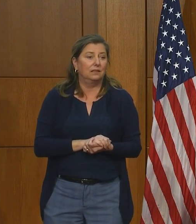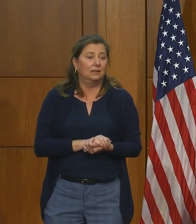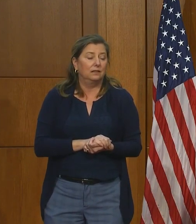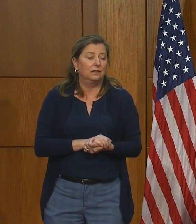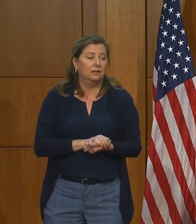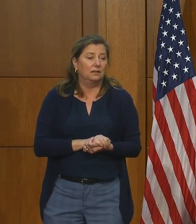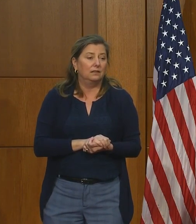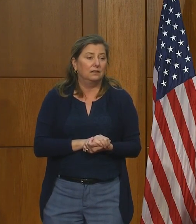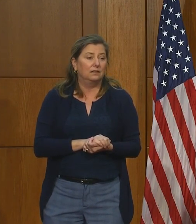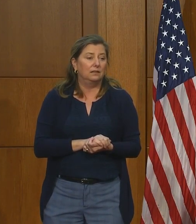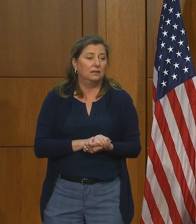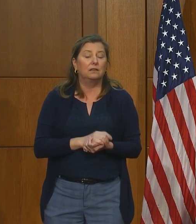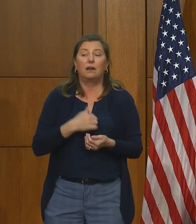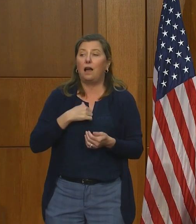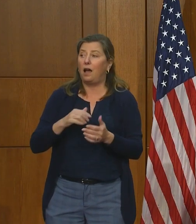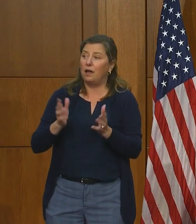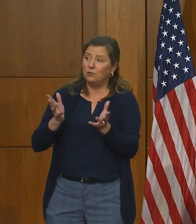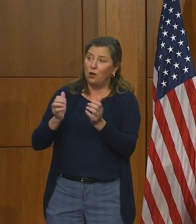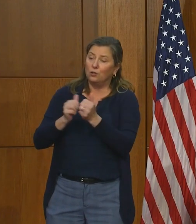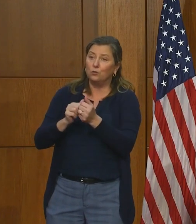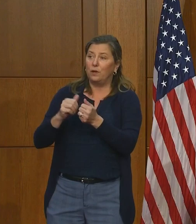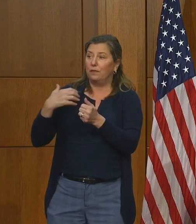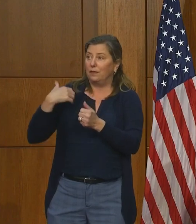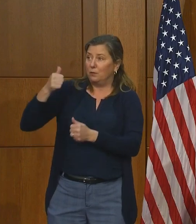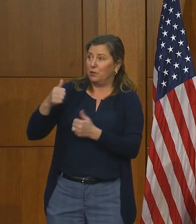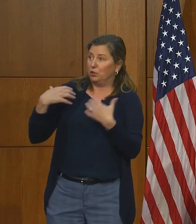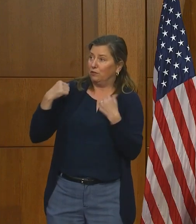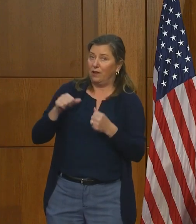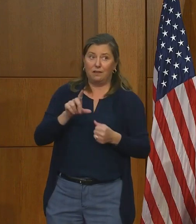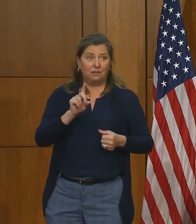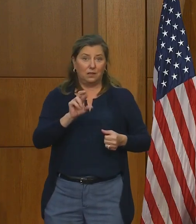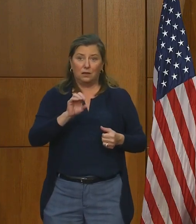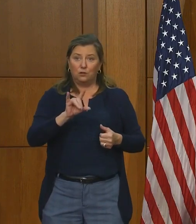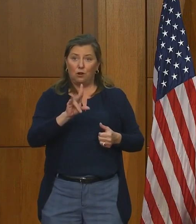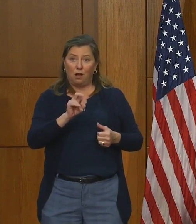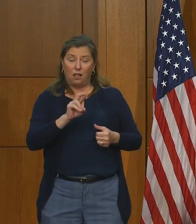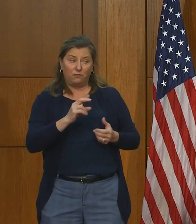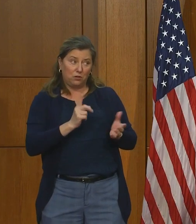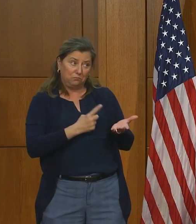EASY FOR ME TO MAKE- HIGH- TALK